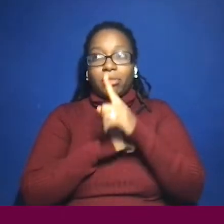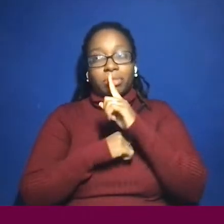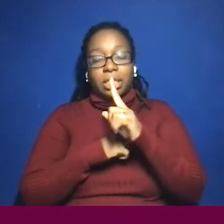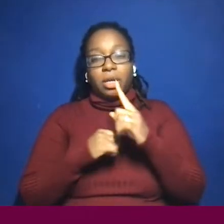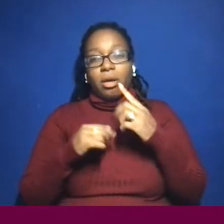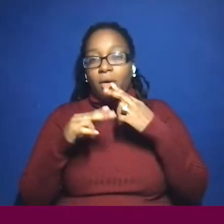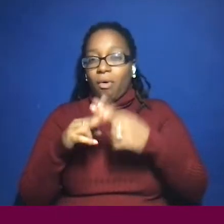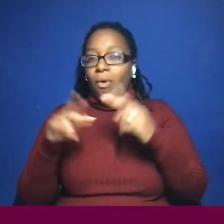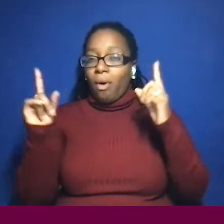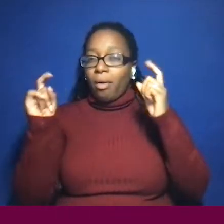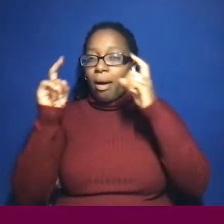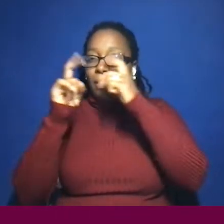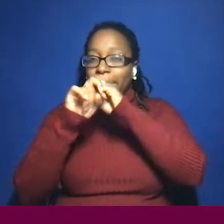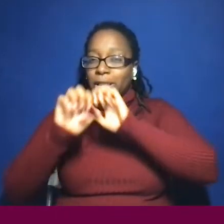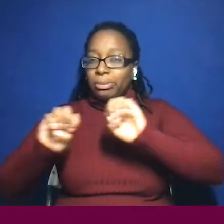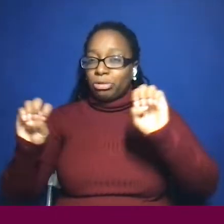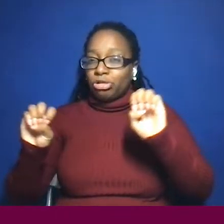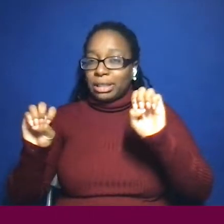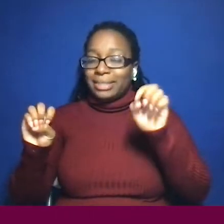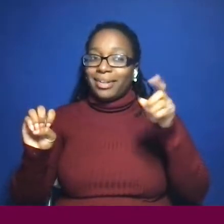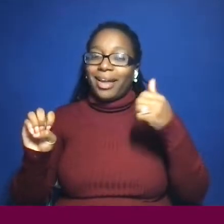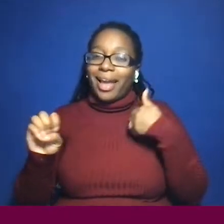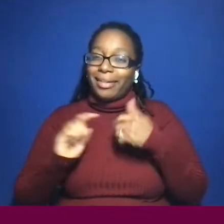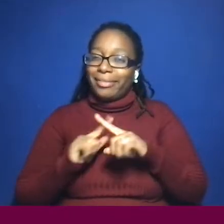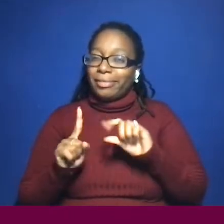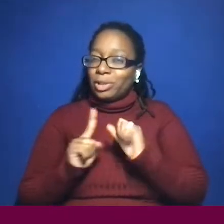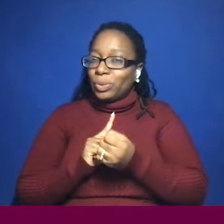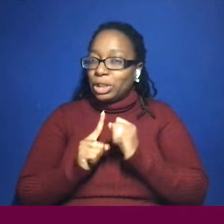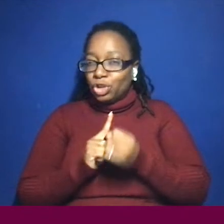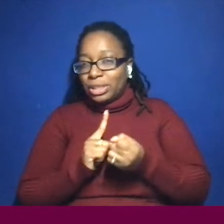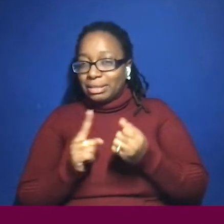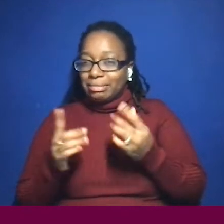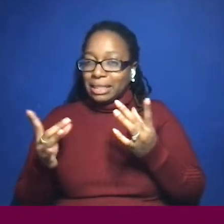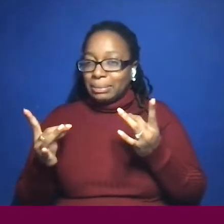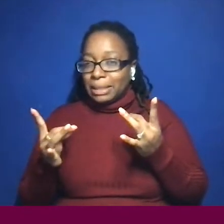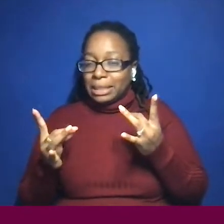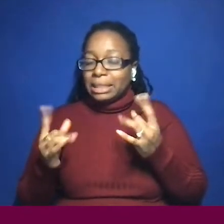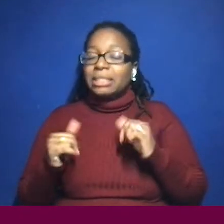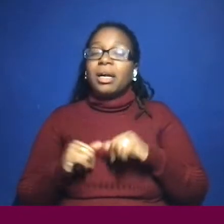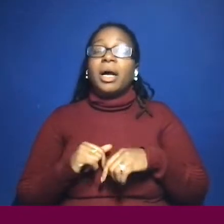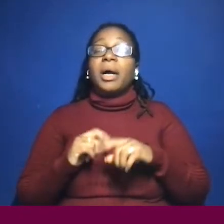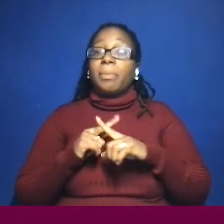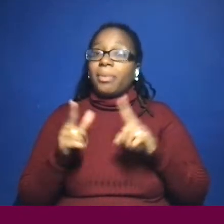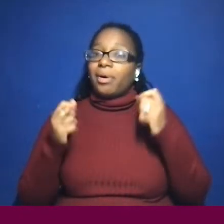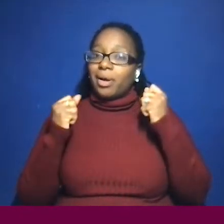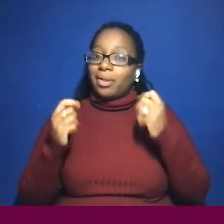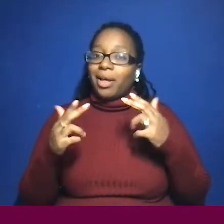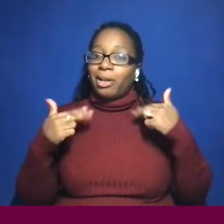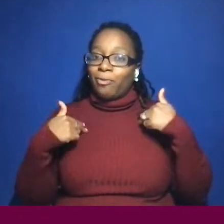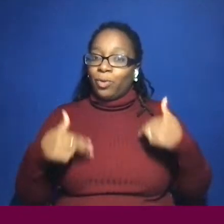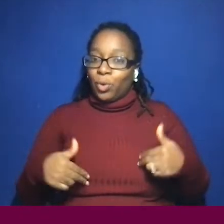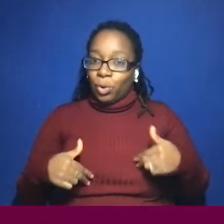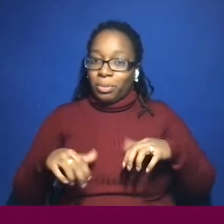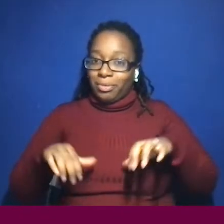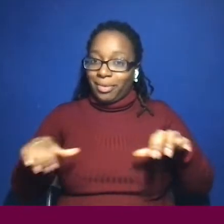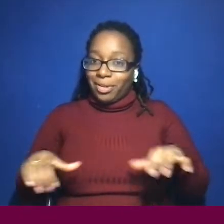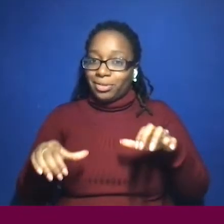they had aspects of natural disasters sometimes, but a lot of human actions were influencing